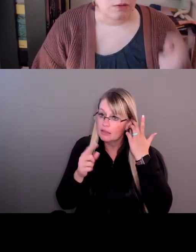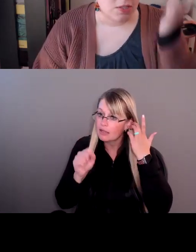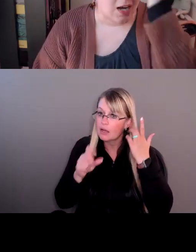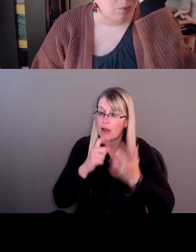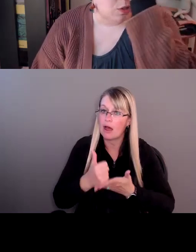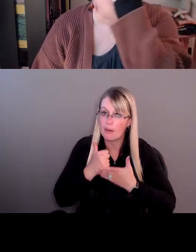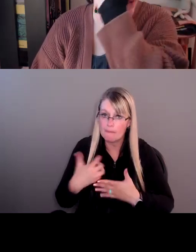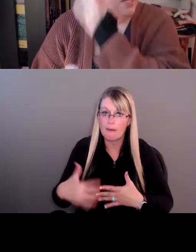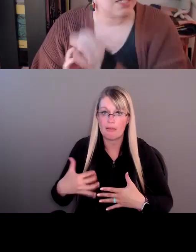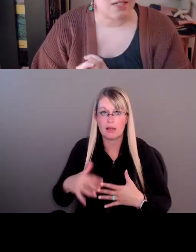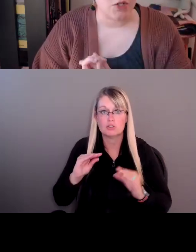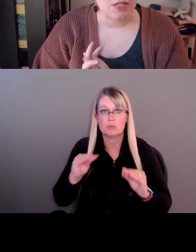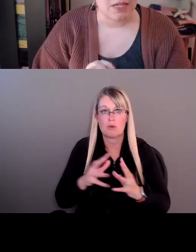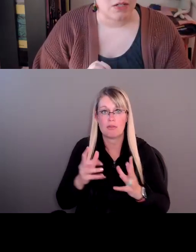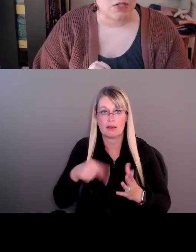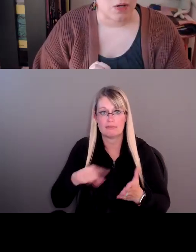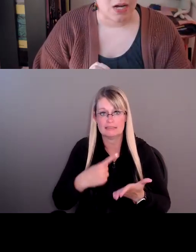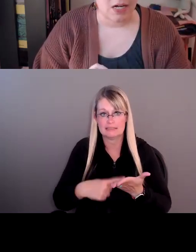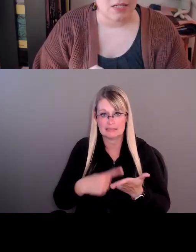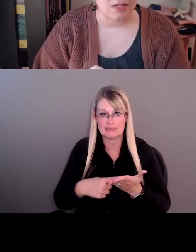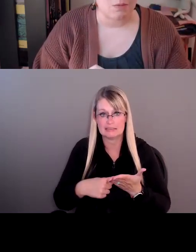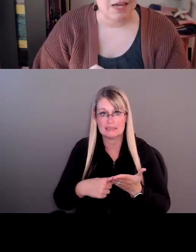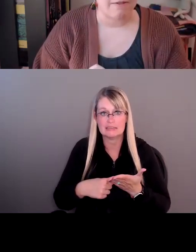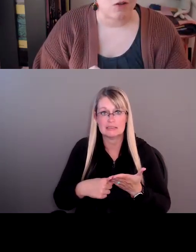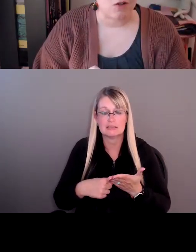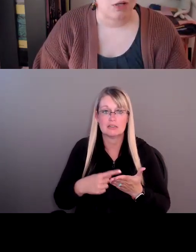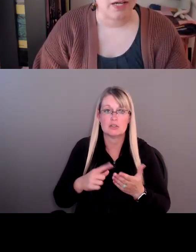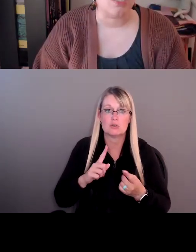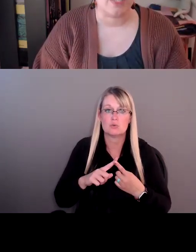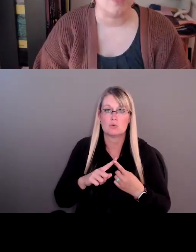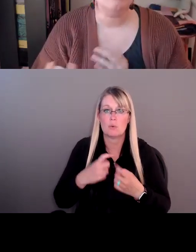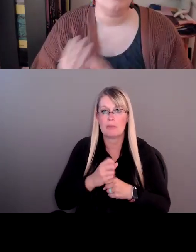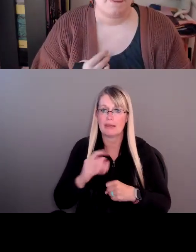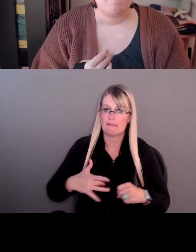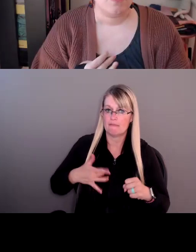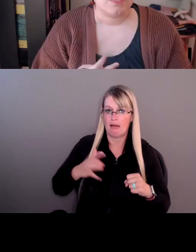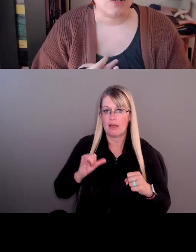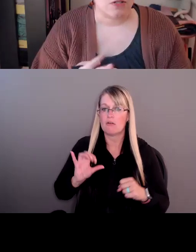to put a lot of these discussions into context and to make it feel like okay, the decisions